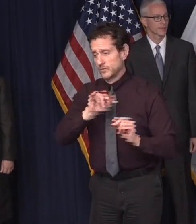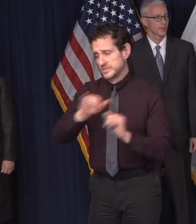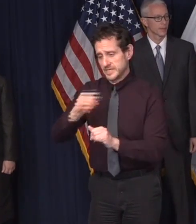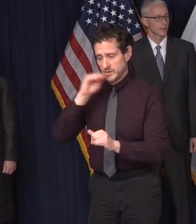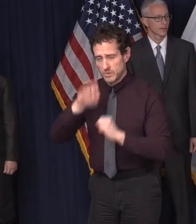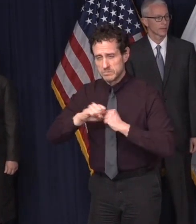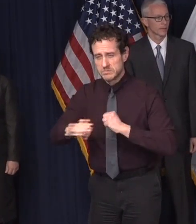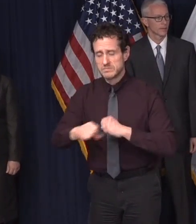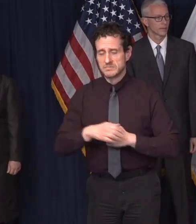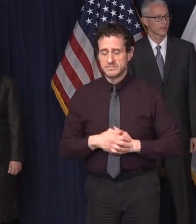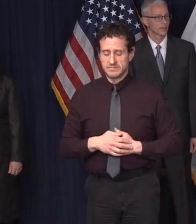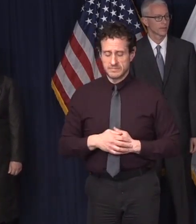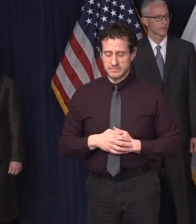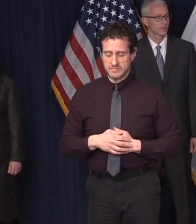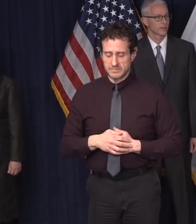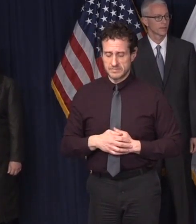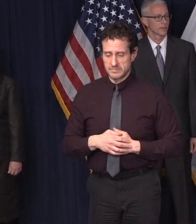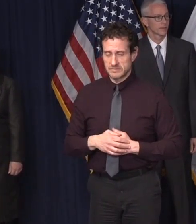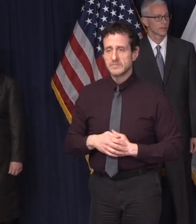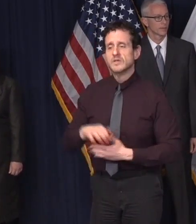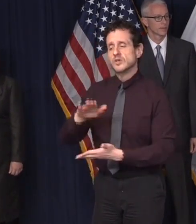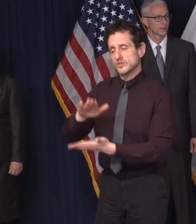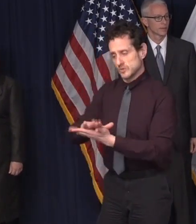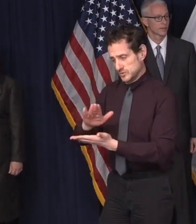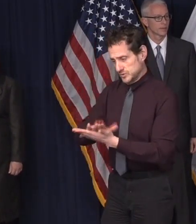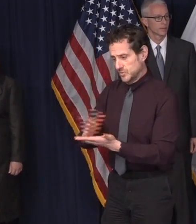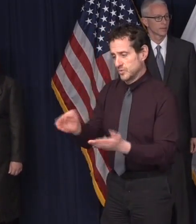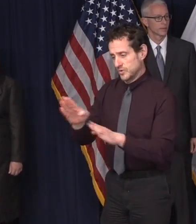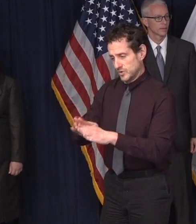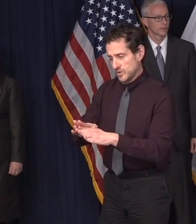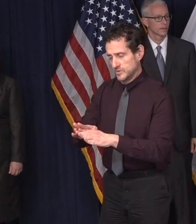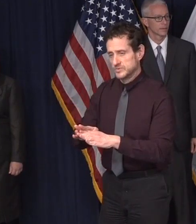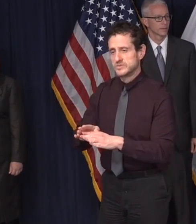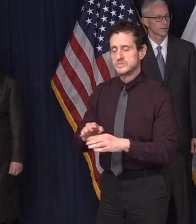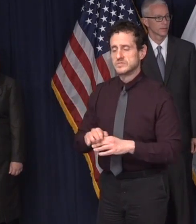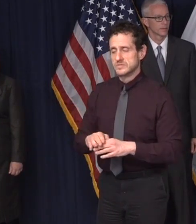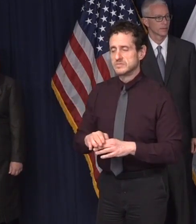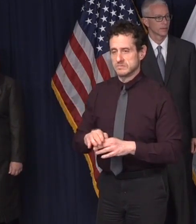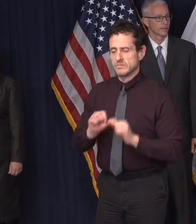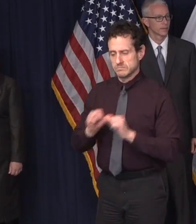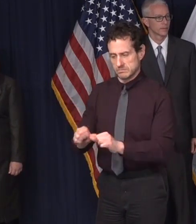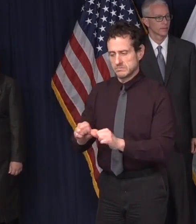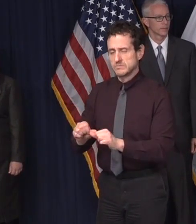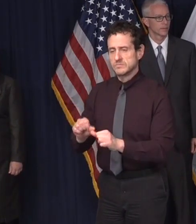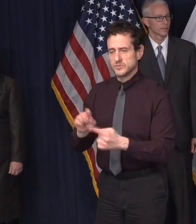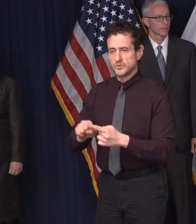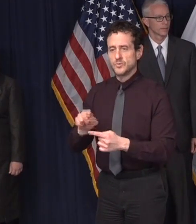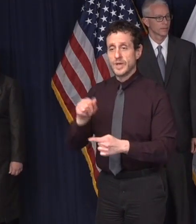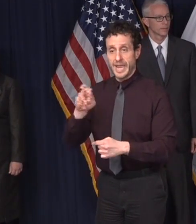WORD IN RESPECT TO THE SCHOOLS AND CITY COLLEGES DURING THIS EXTENDED ORDER.